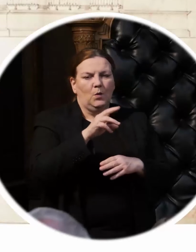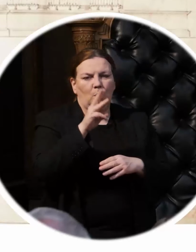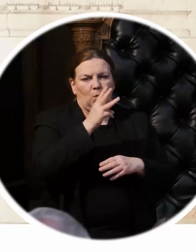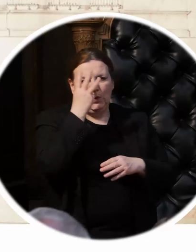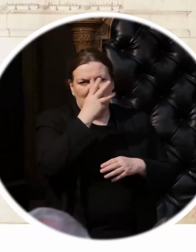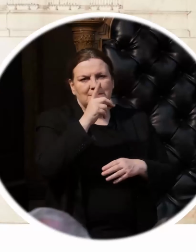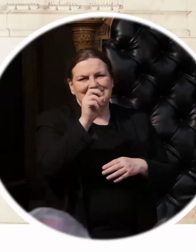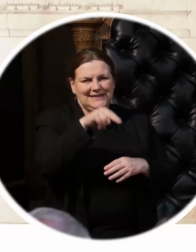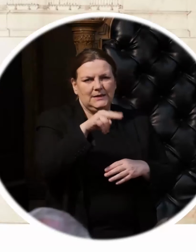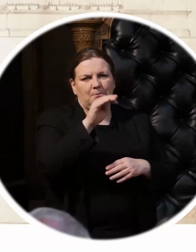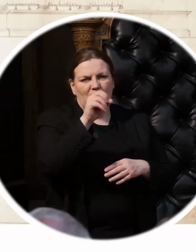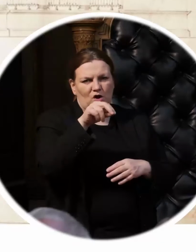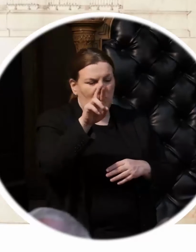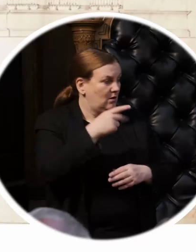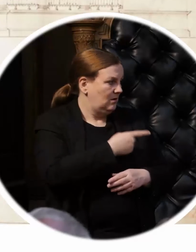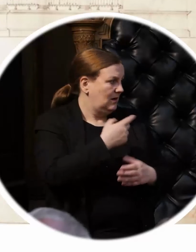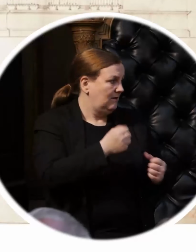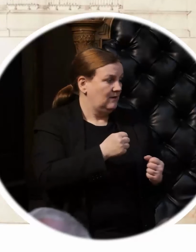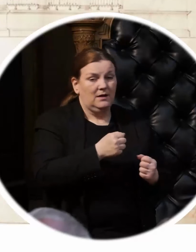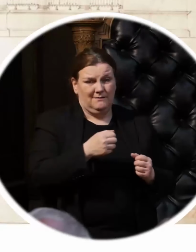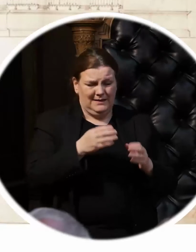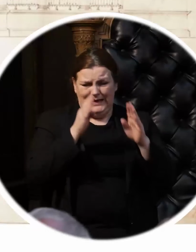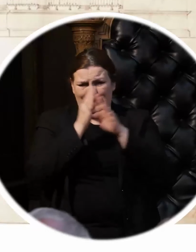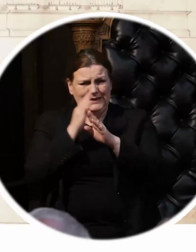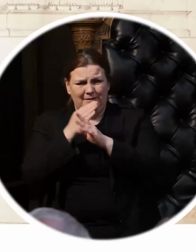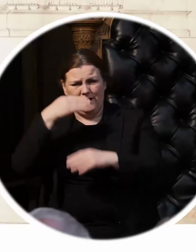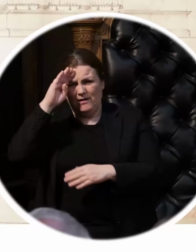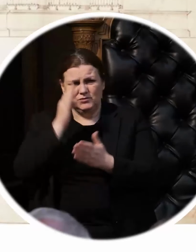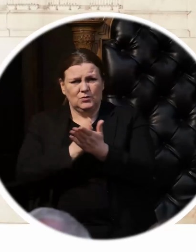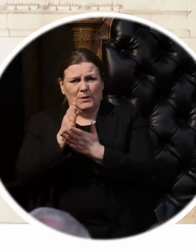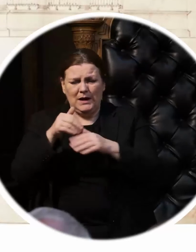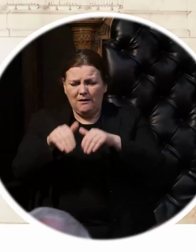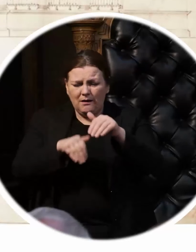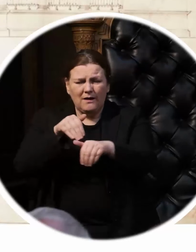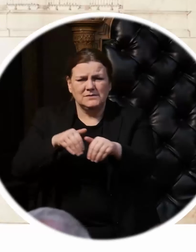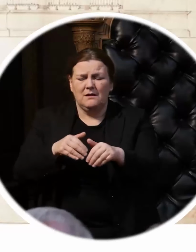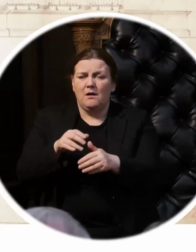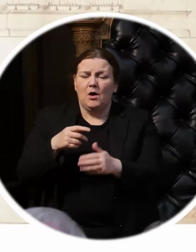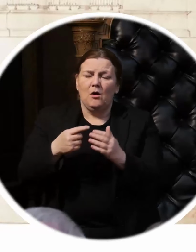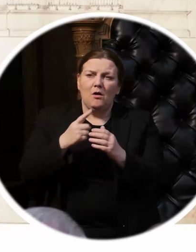This is hidden away in the Irish Railway Records Society archives. They have hundreds, if not thousands of original